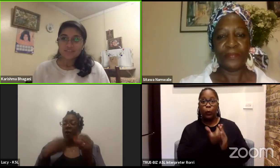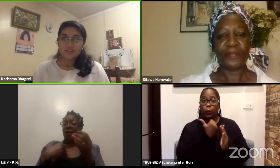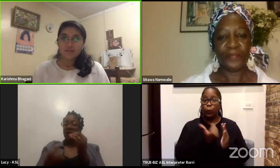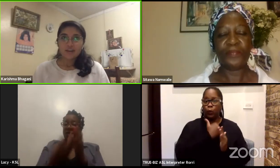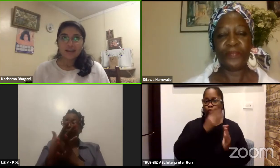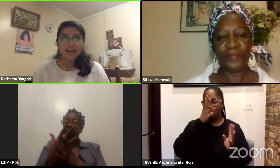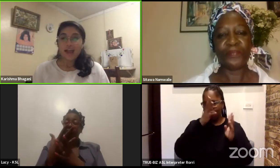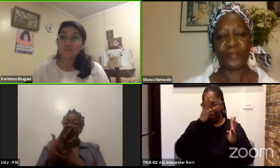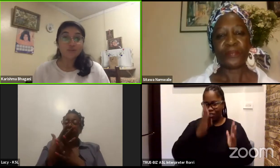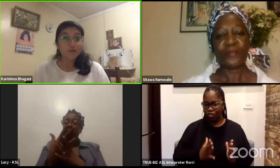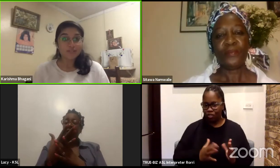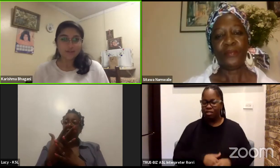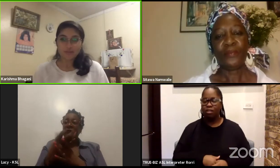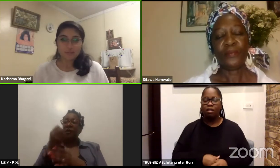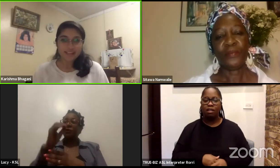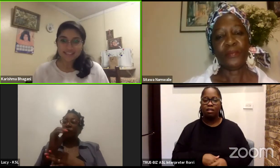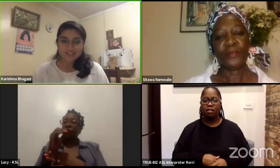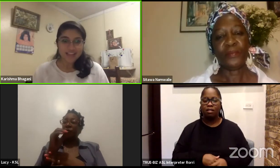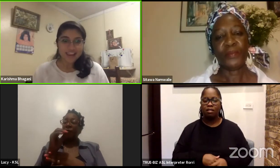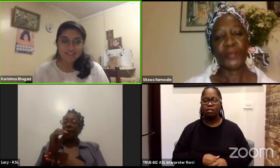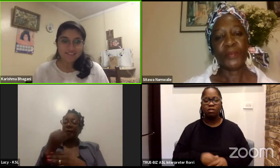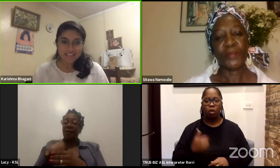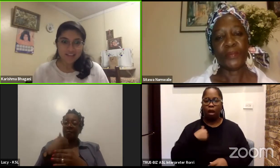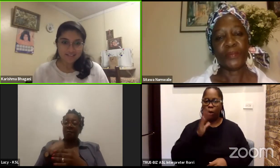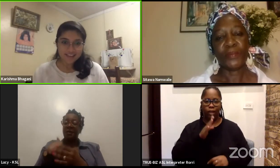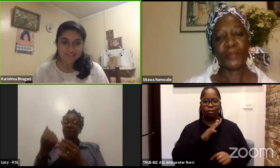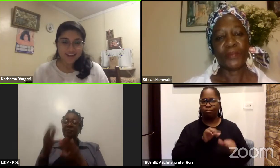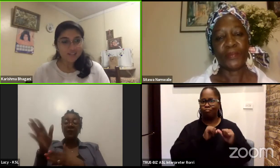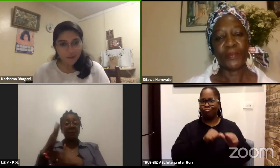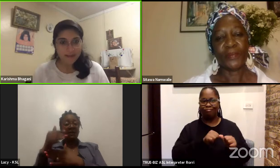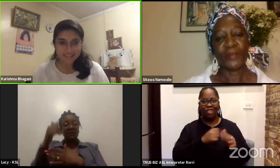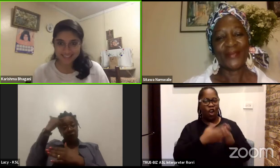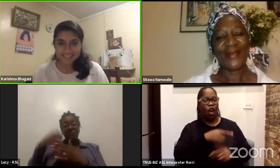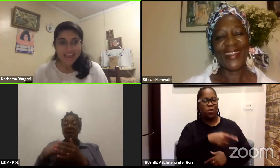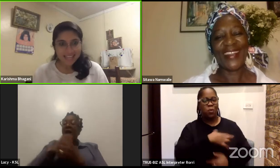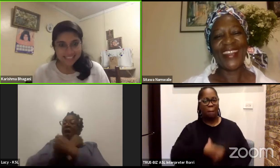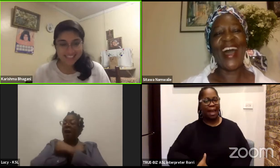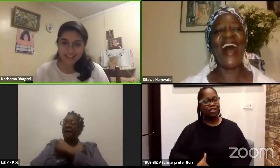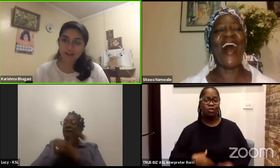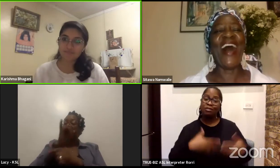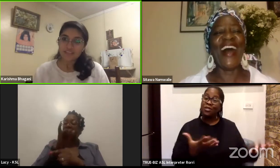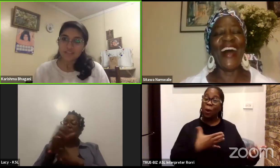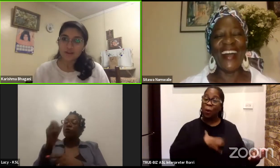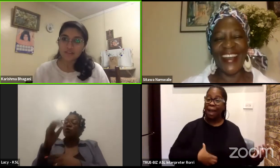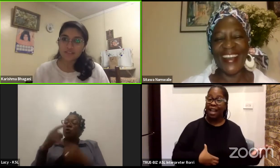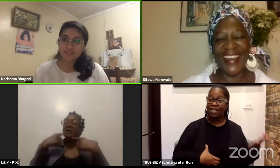So, I'm just going to stick with ambassador 'cause I love the sound of that, right? So ambassador, tell us, a lot of the stories